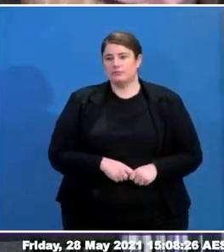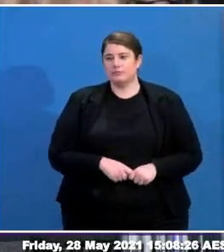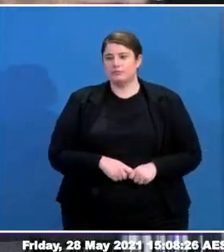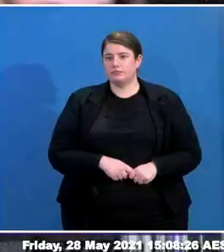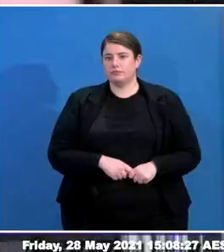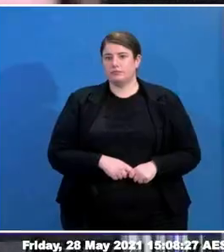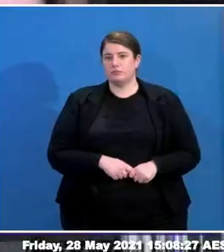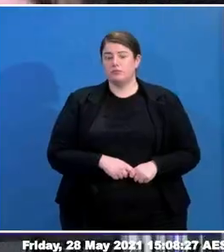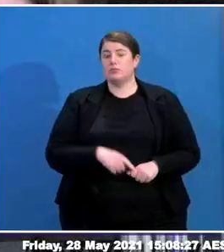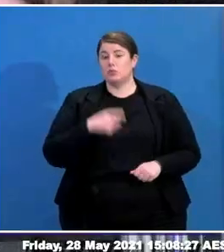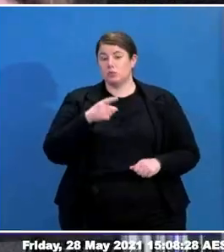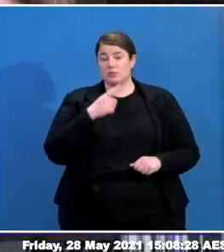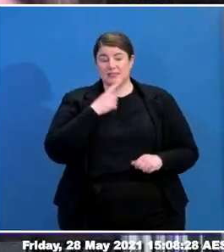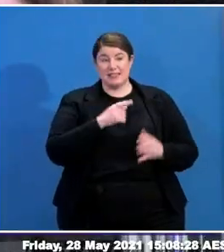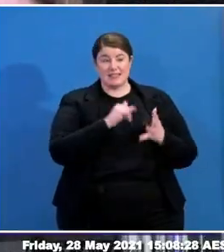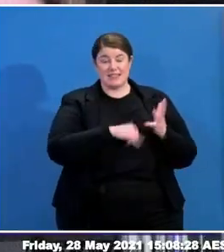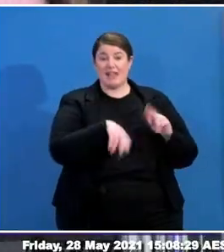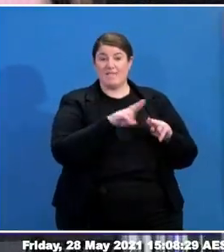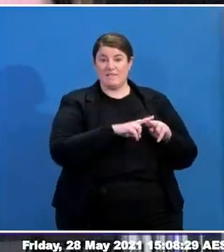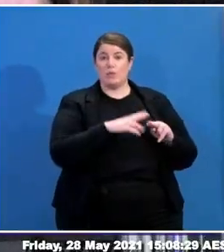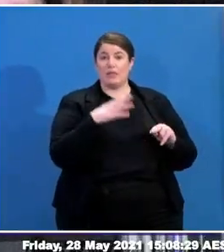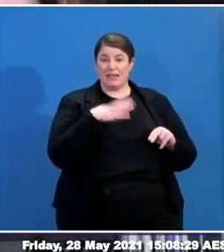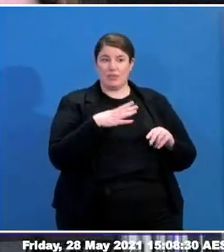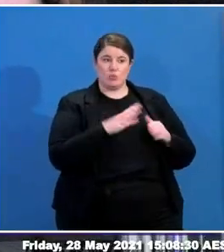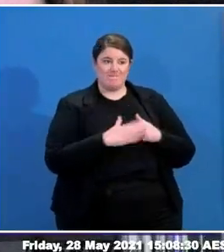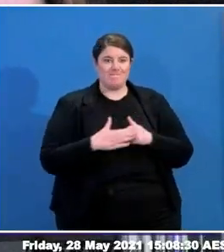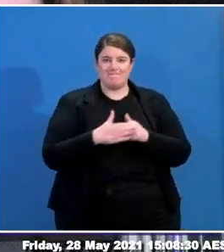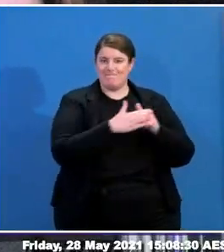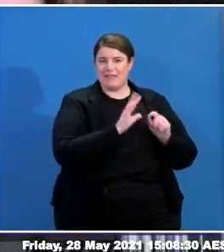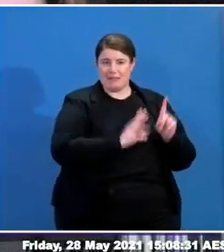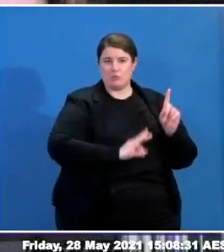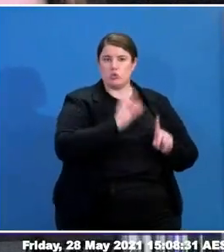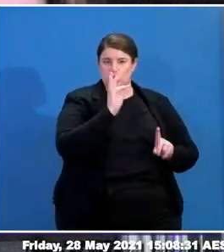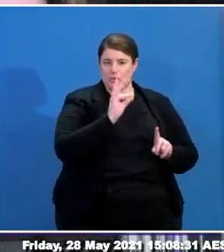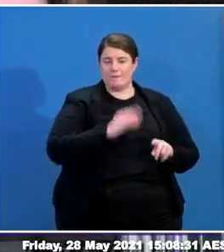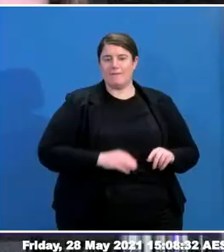And then you said that Sunnyfield was required to take corrective action at paragraph 35.